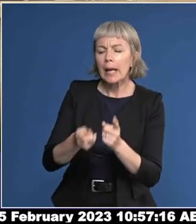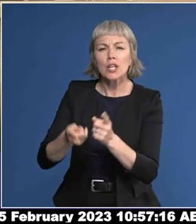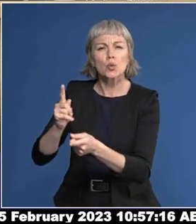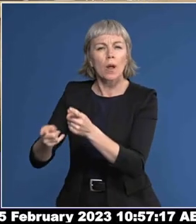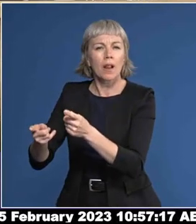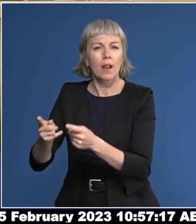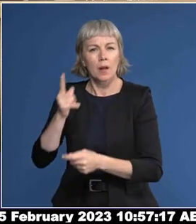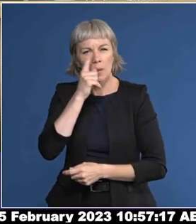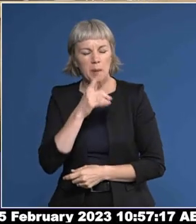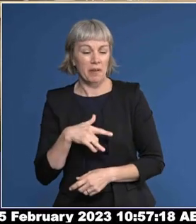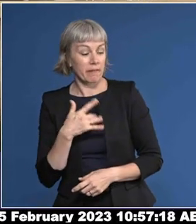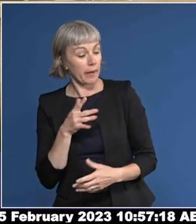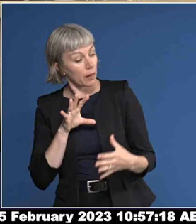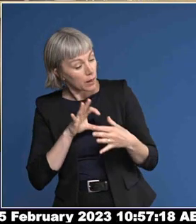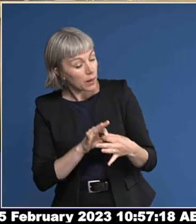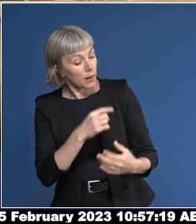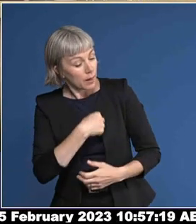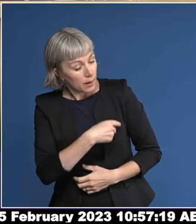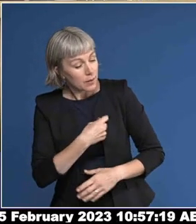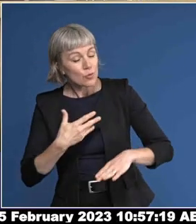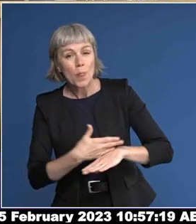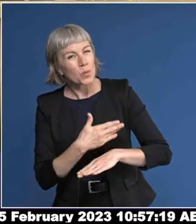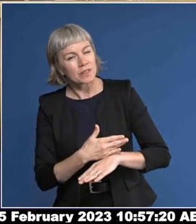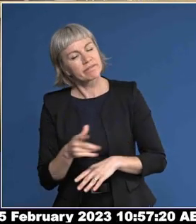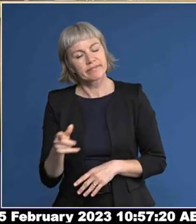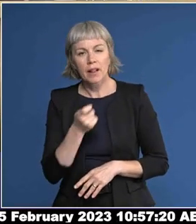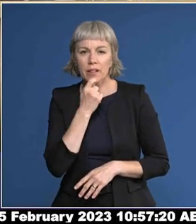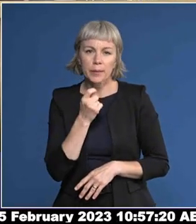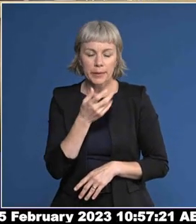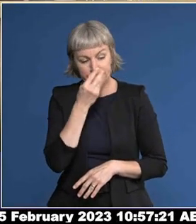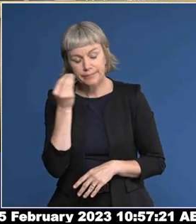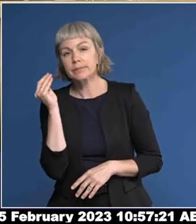So I would agree with that. I think the larger your casual workforce, you have this